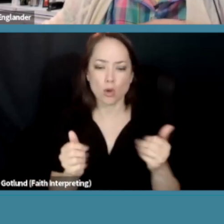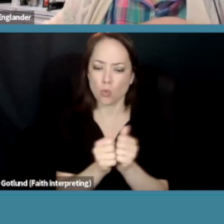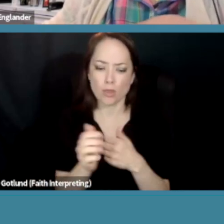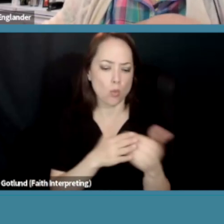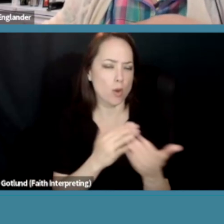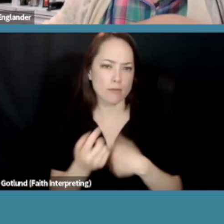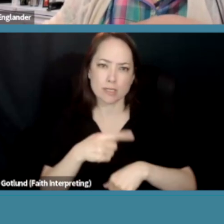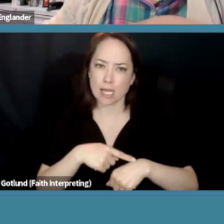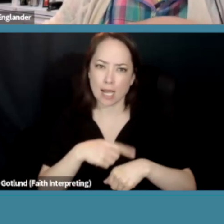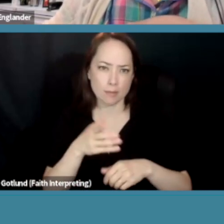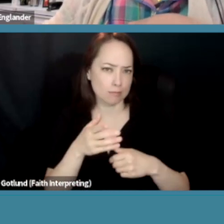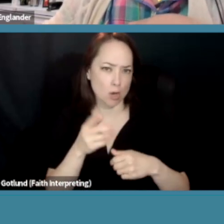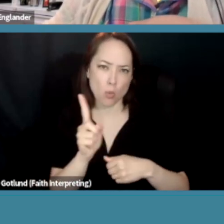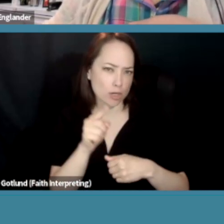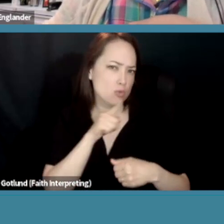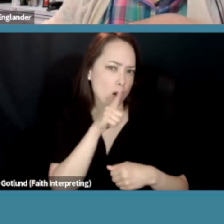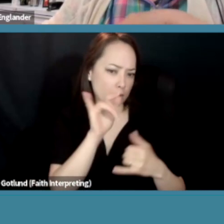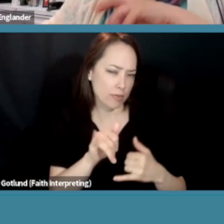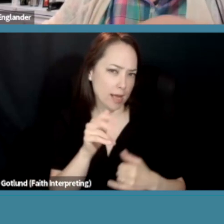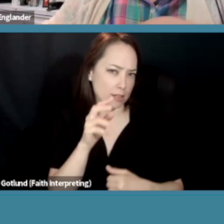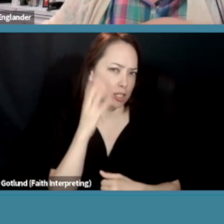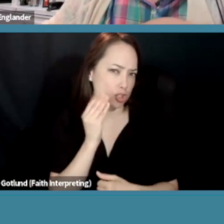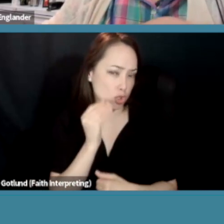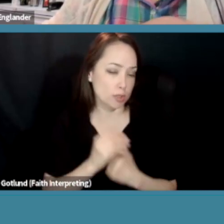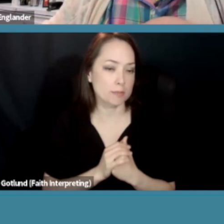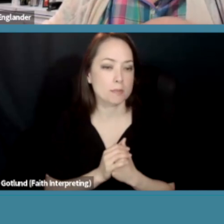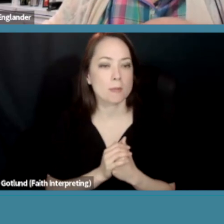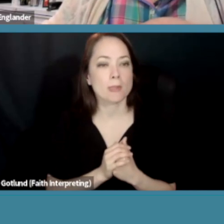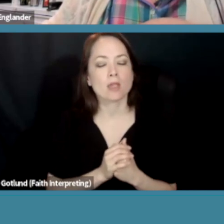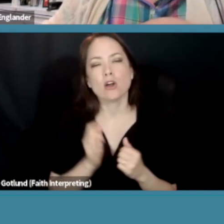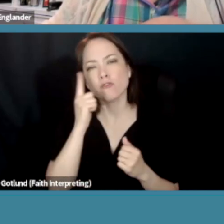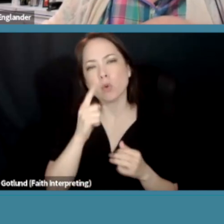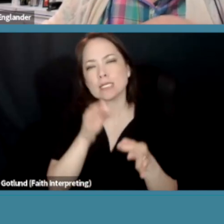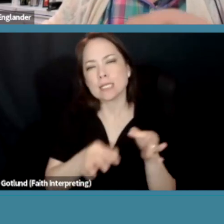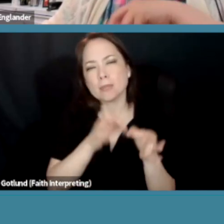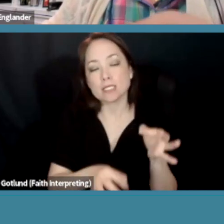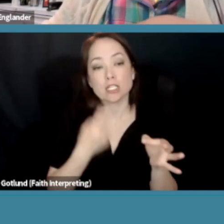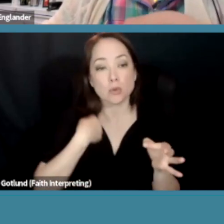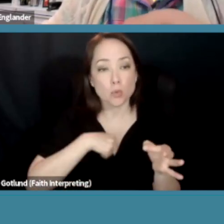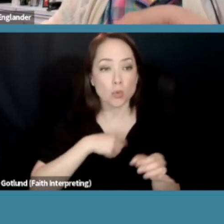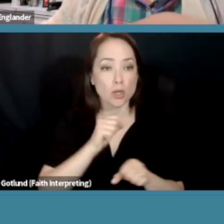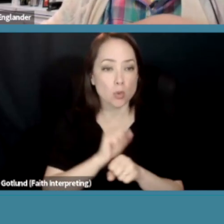you happen to be on that journey. In the spirit of simplicity, we worked to mirror the presentation